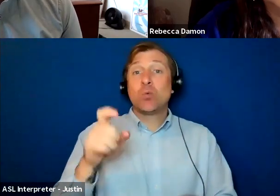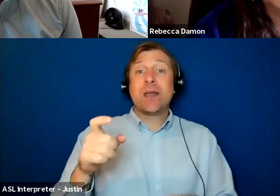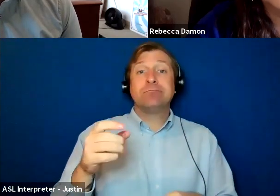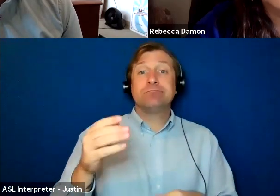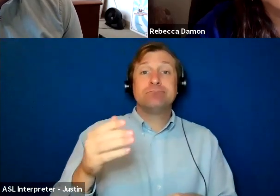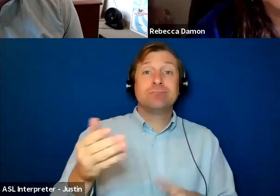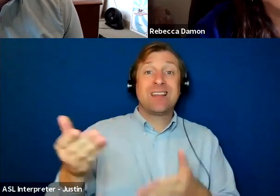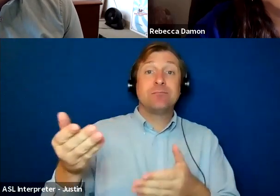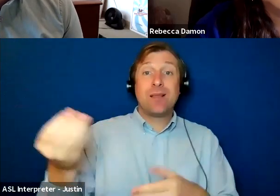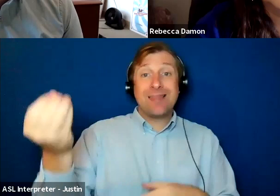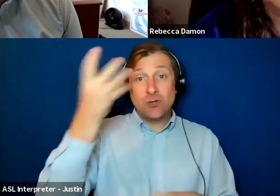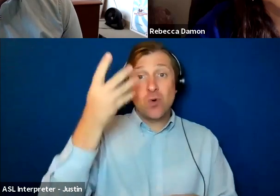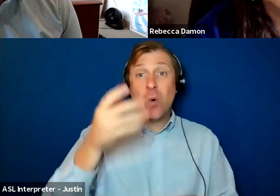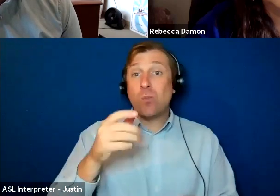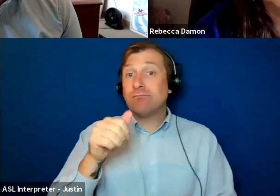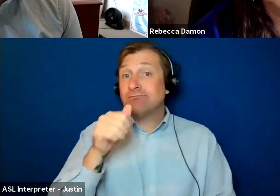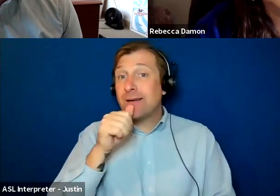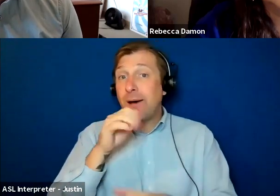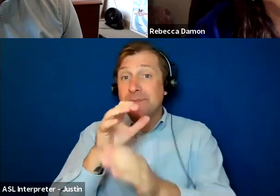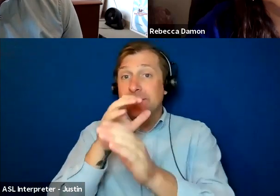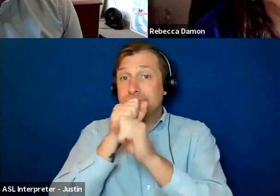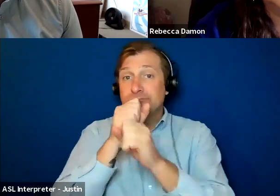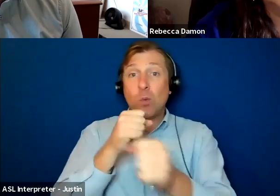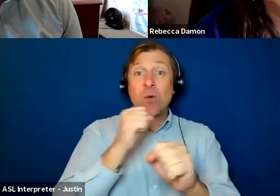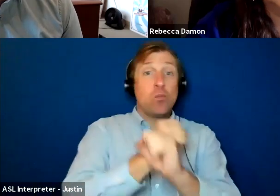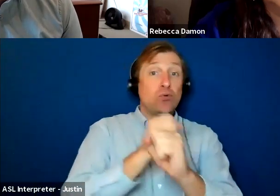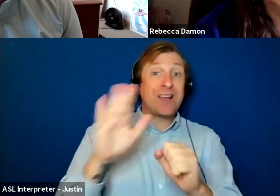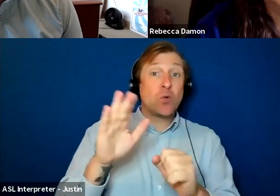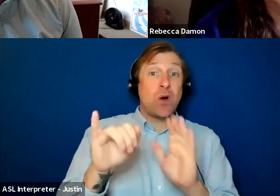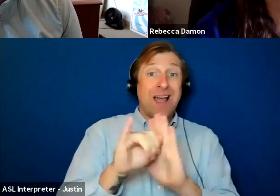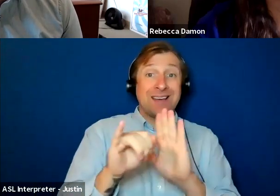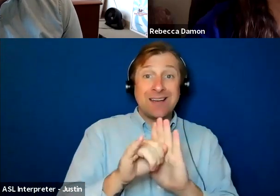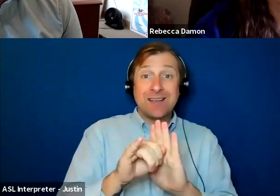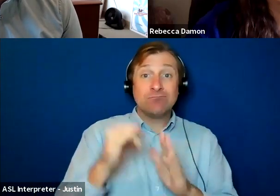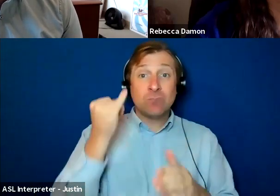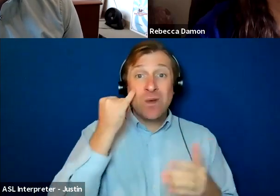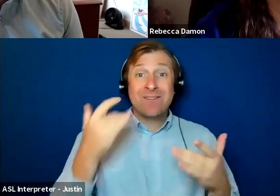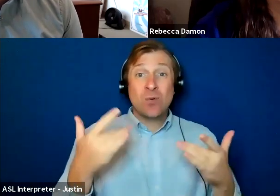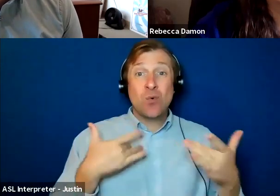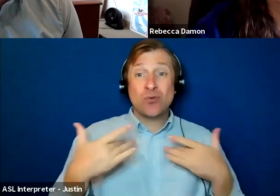or we can protect your identity and still bring that concern to production. So if you were concerned about harming a relationship